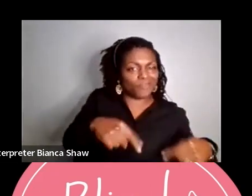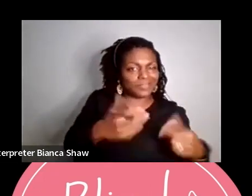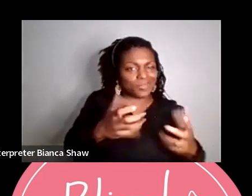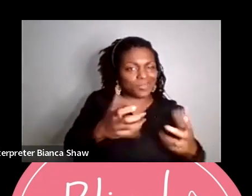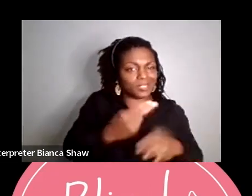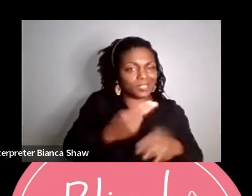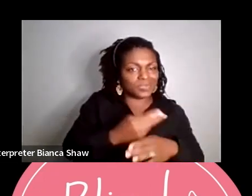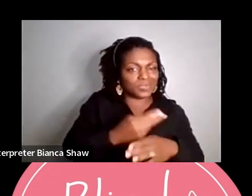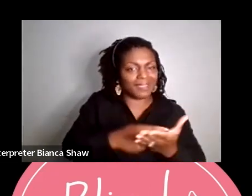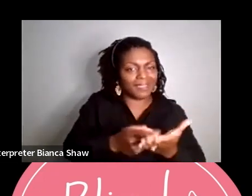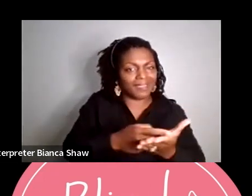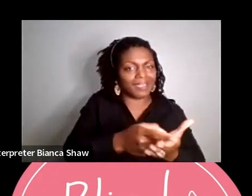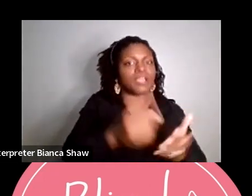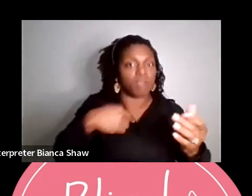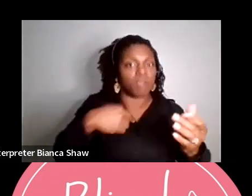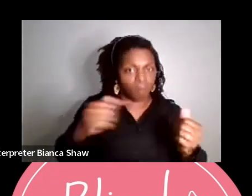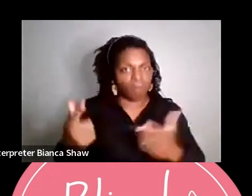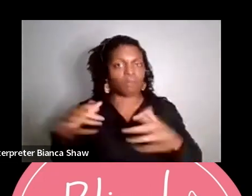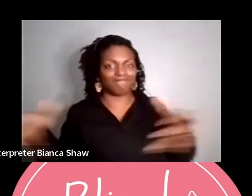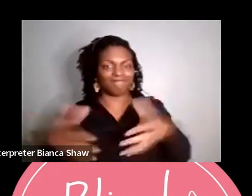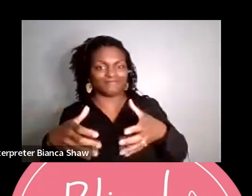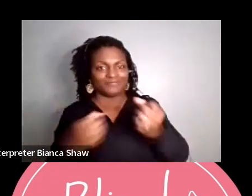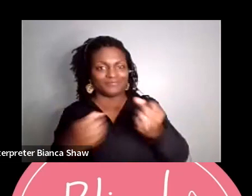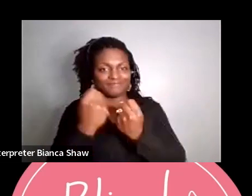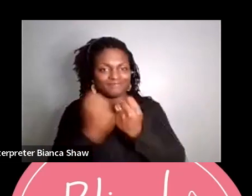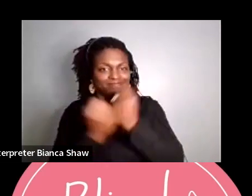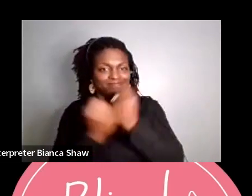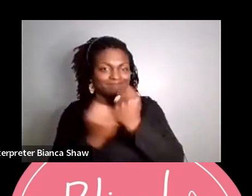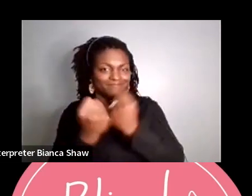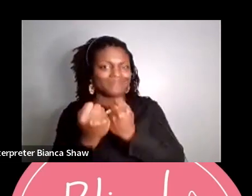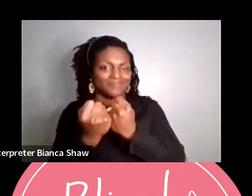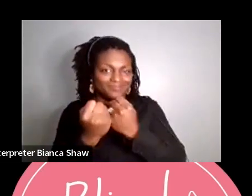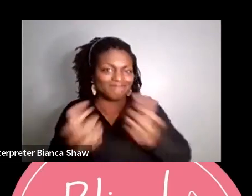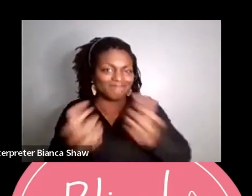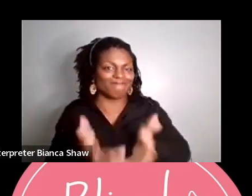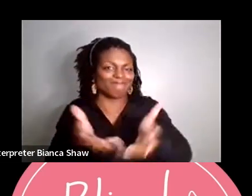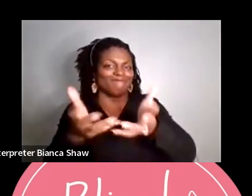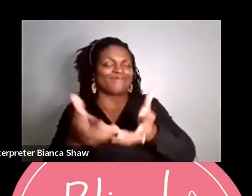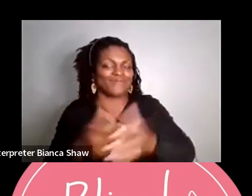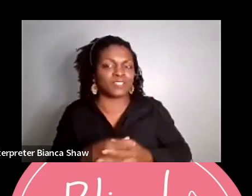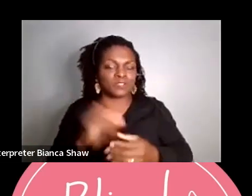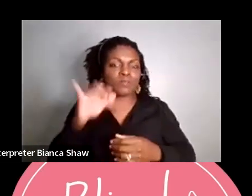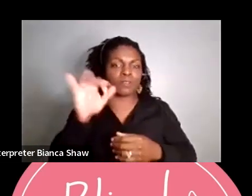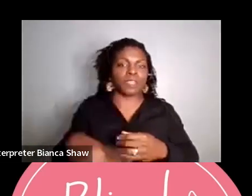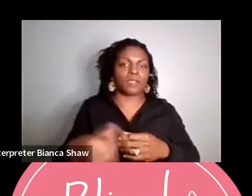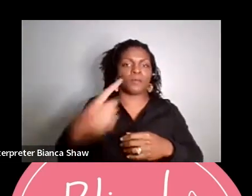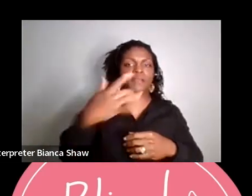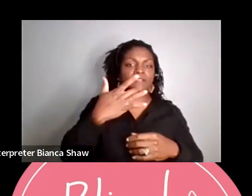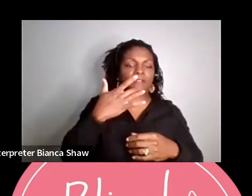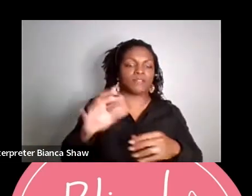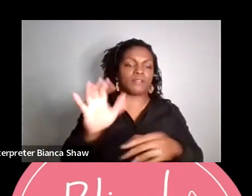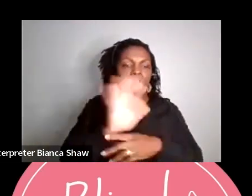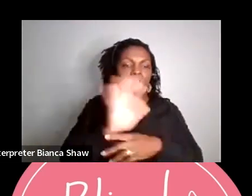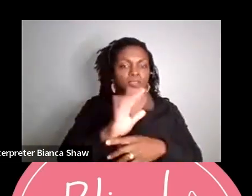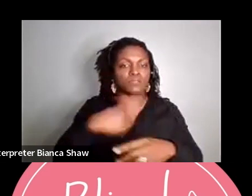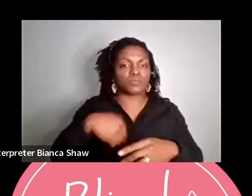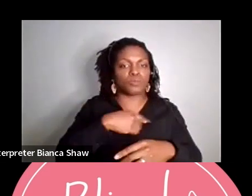We were able to all come together and do that so it was really neat like. I said one of my favorite videos that we did is we actually crossed across U.